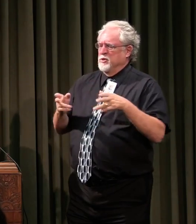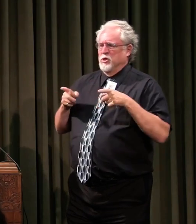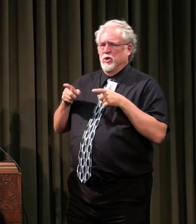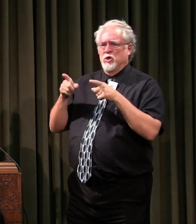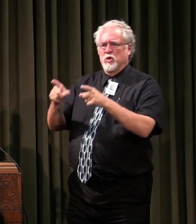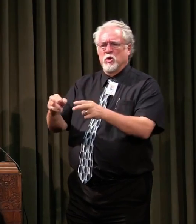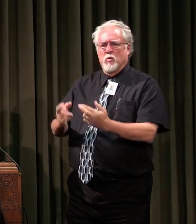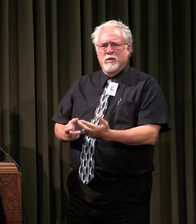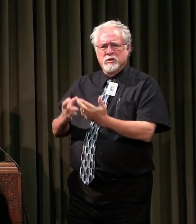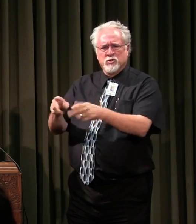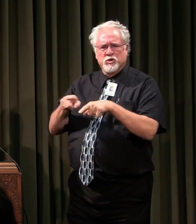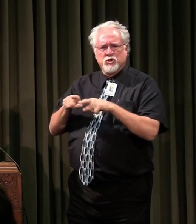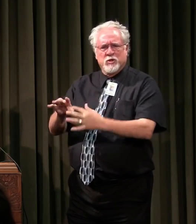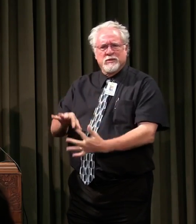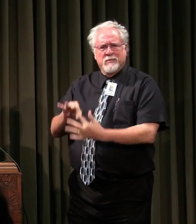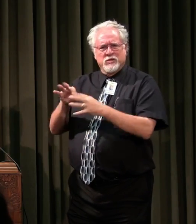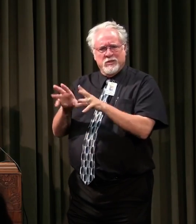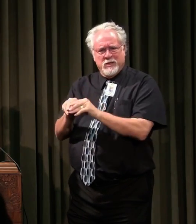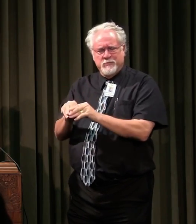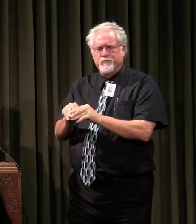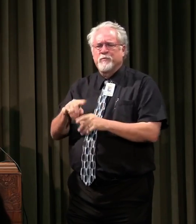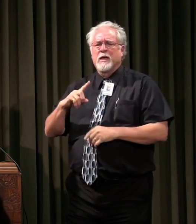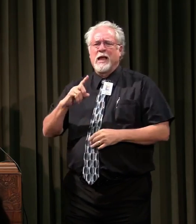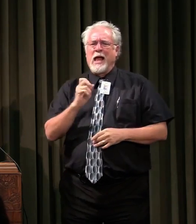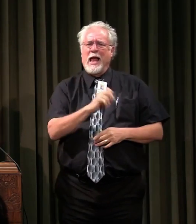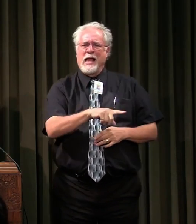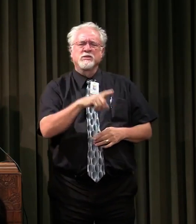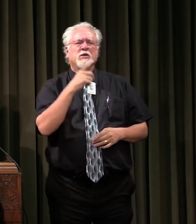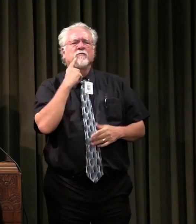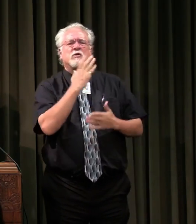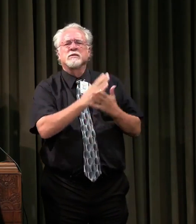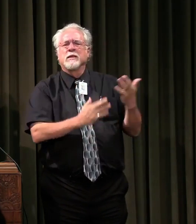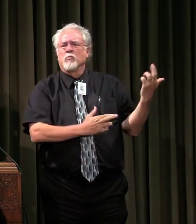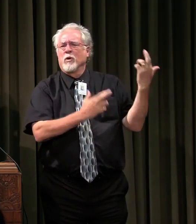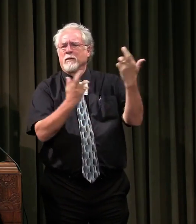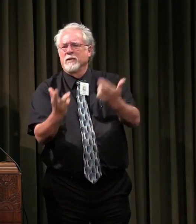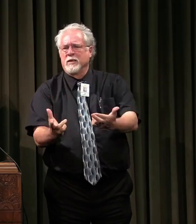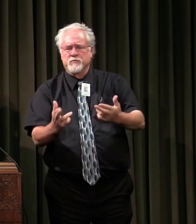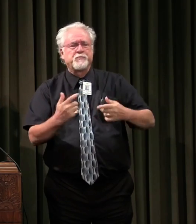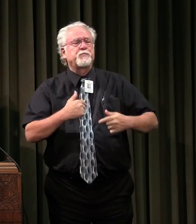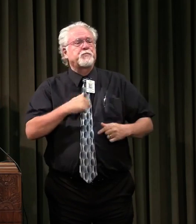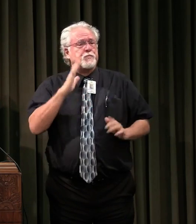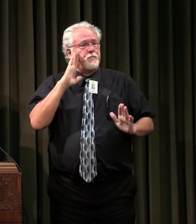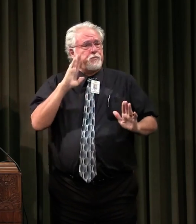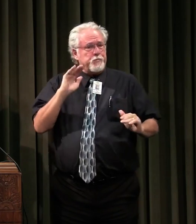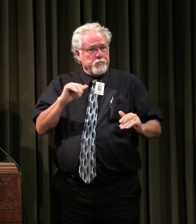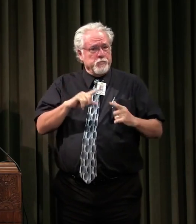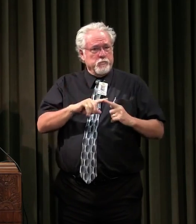asking for early recommendations. I hope and expect to get those by the middle of